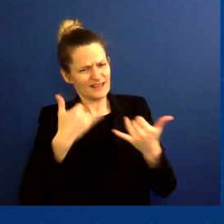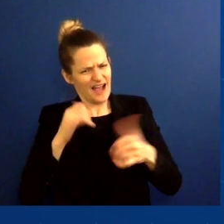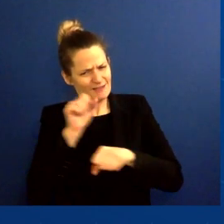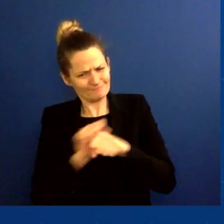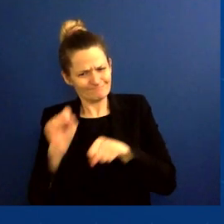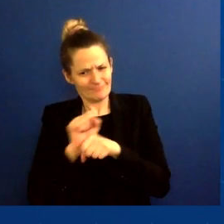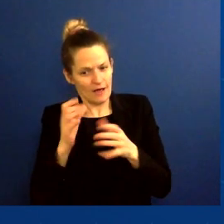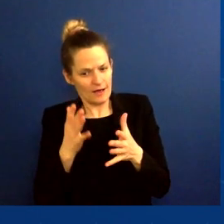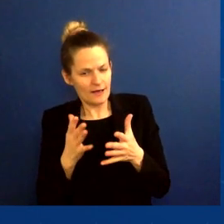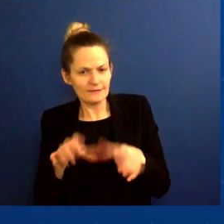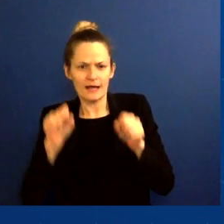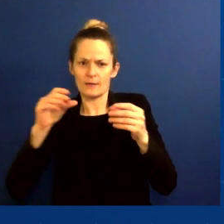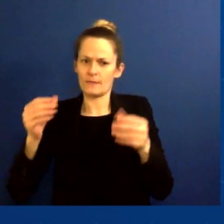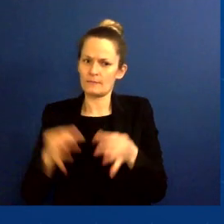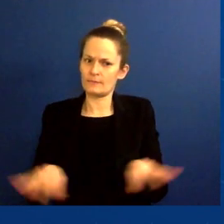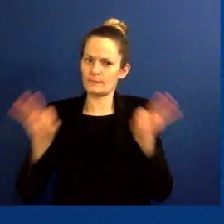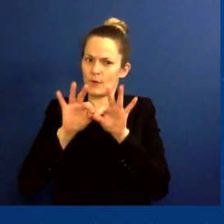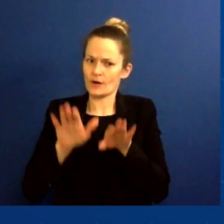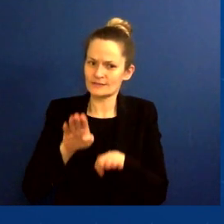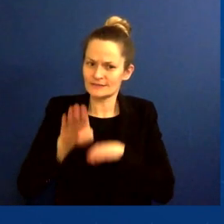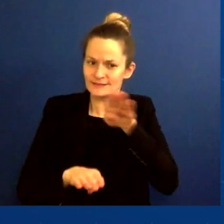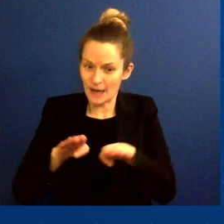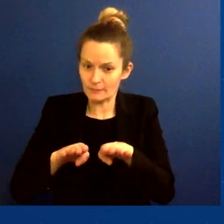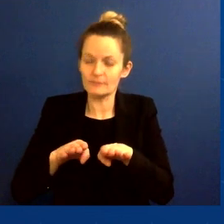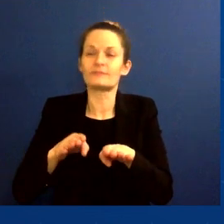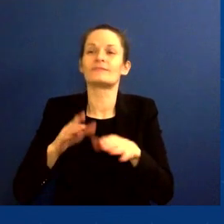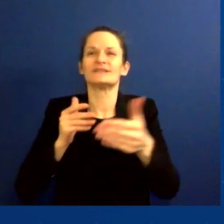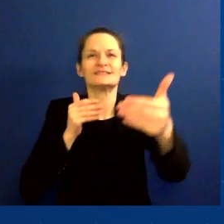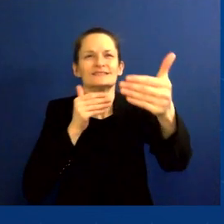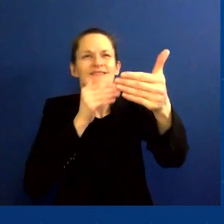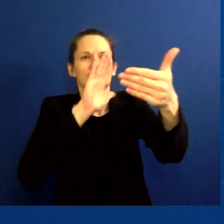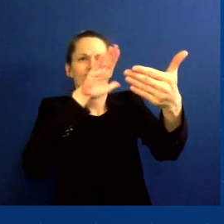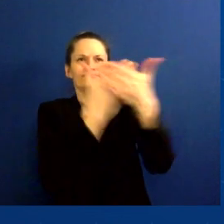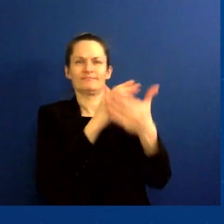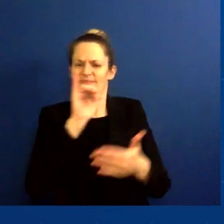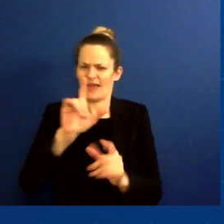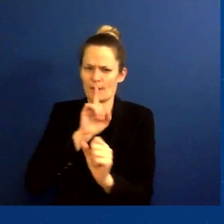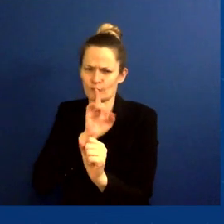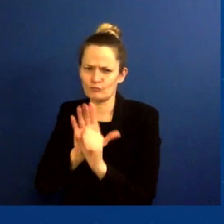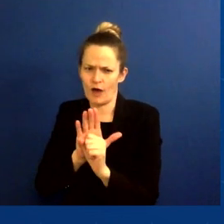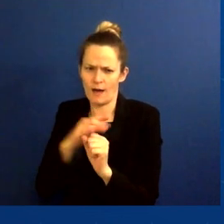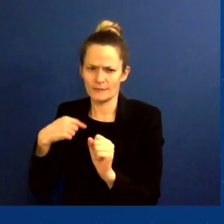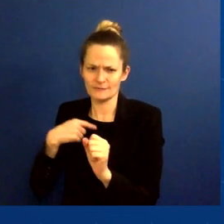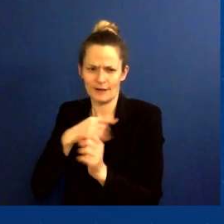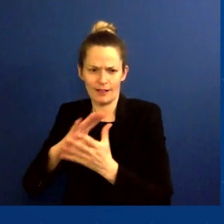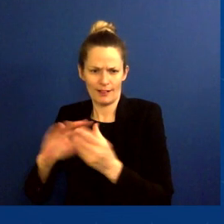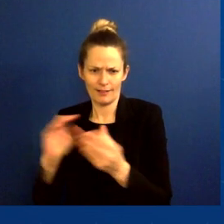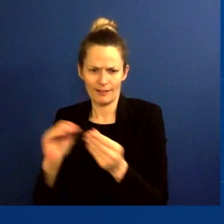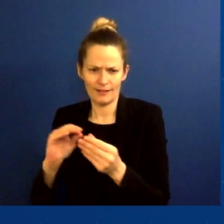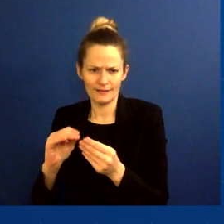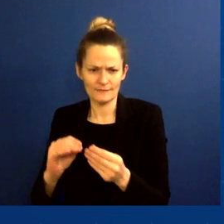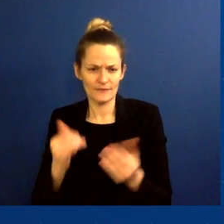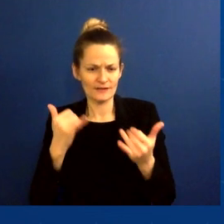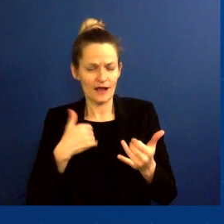And so now it is my honor to welcome Carine to Jordan and apprentice here at Ironworkers Local five